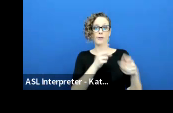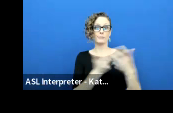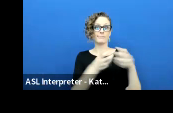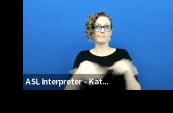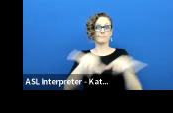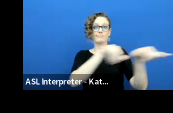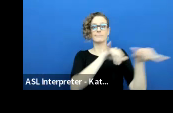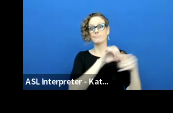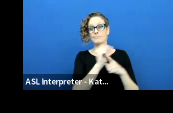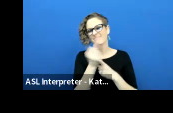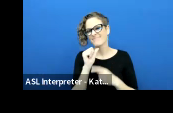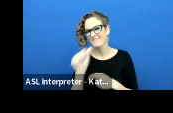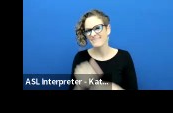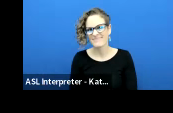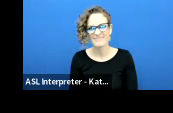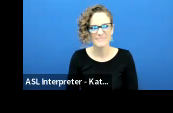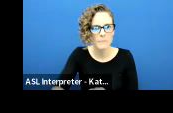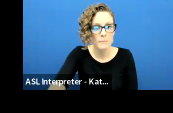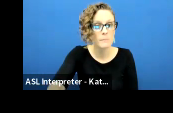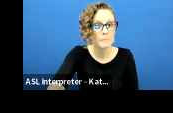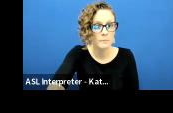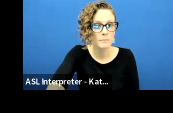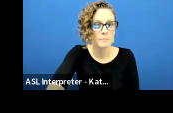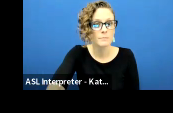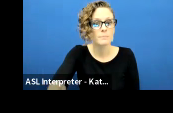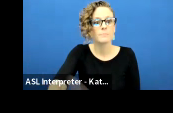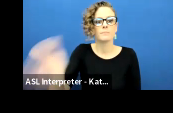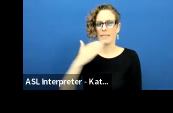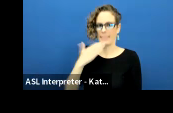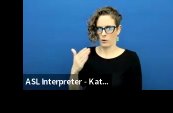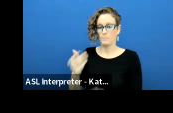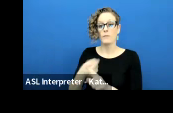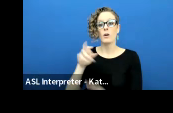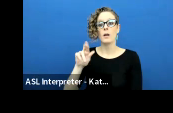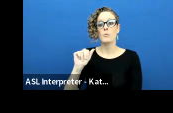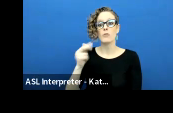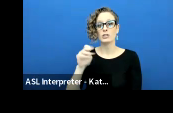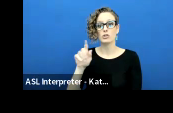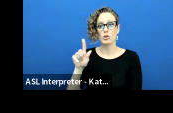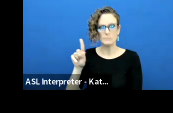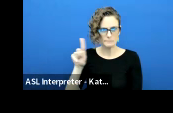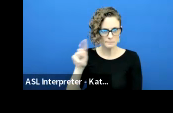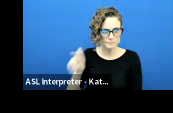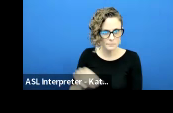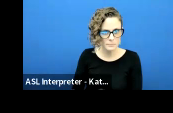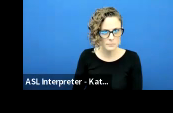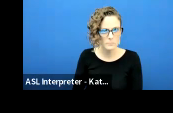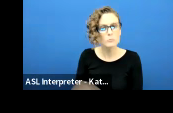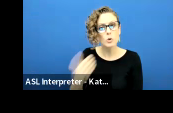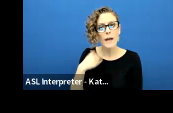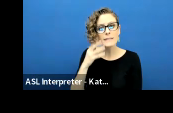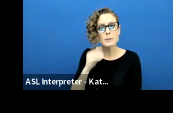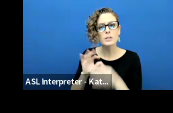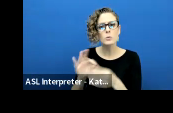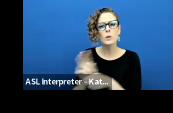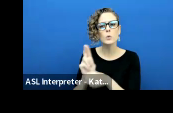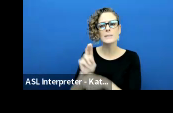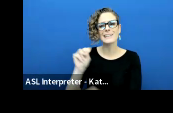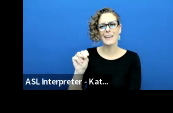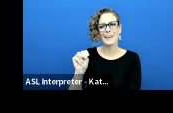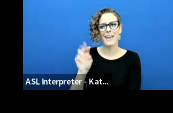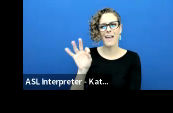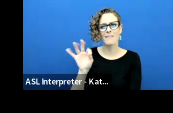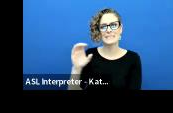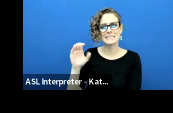thank you um this one's from Rachel do you have experience with using NFC tags with your clients